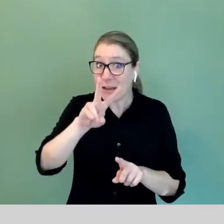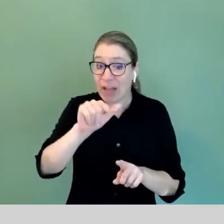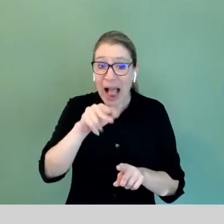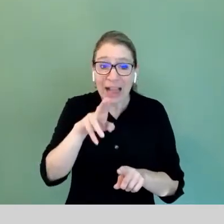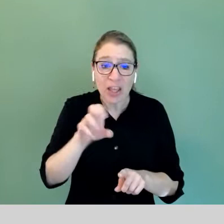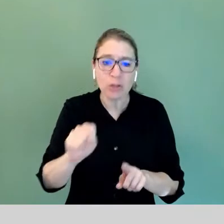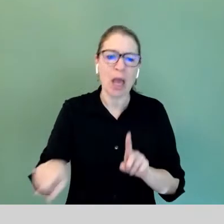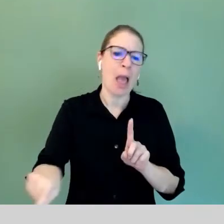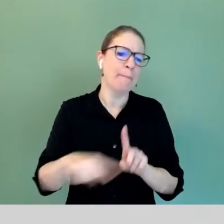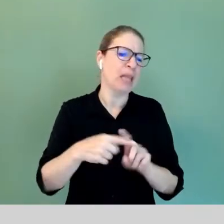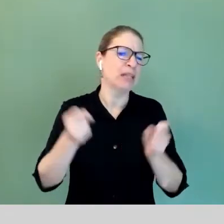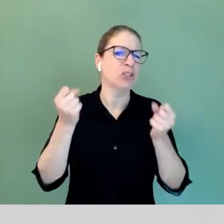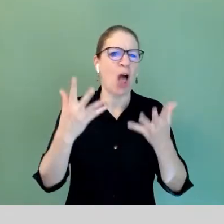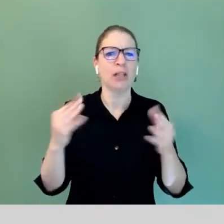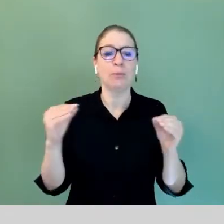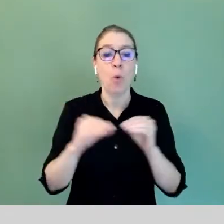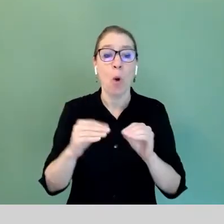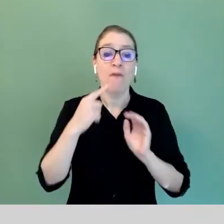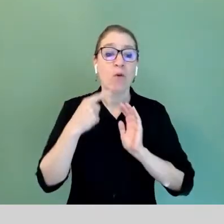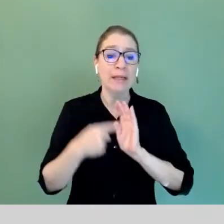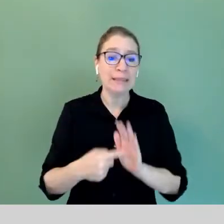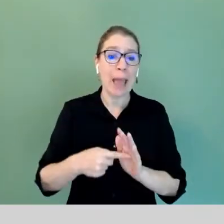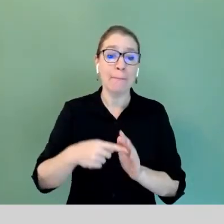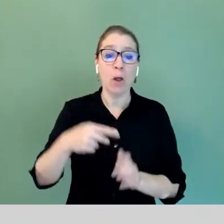and lots more for example, tool called pyjanitor.